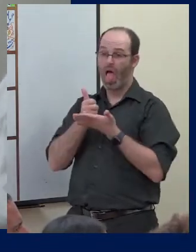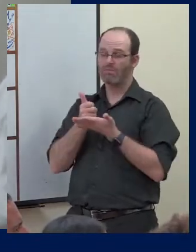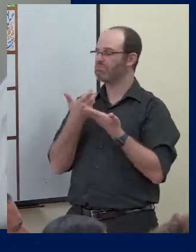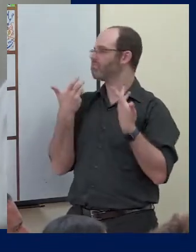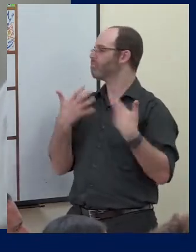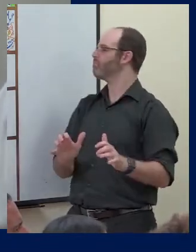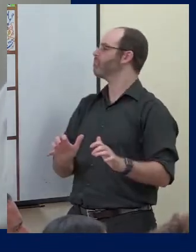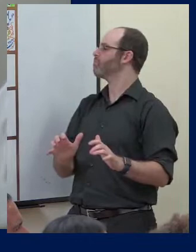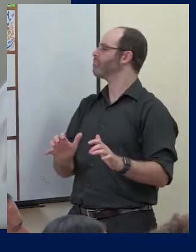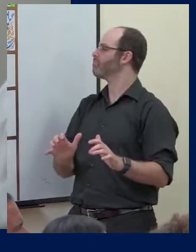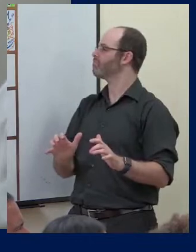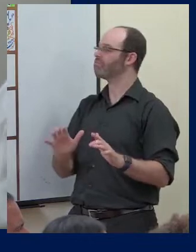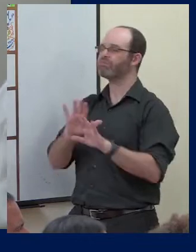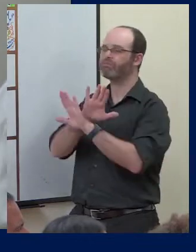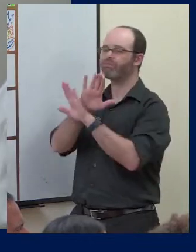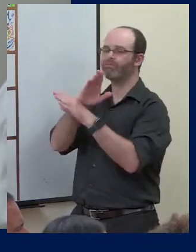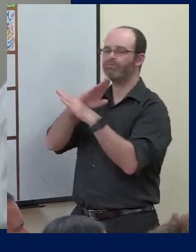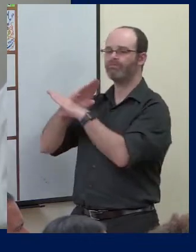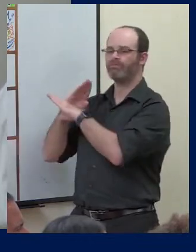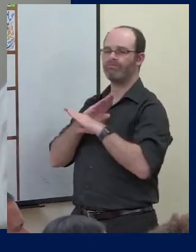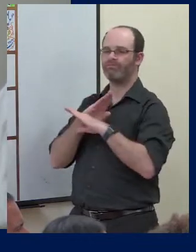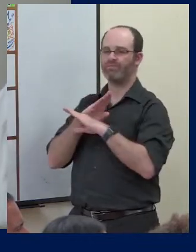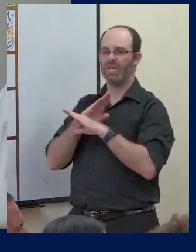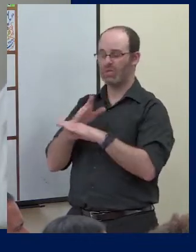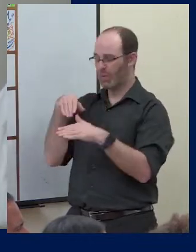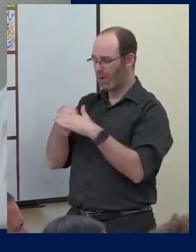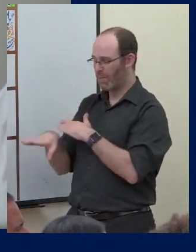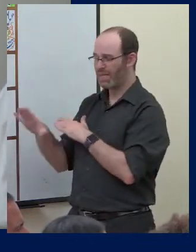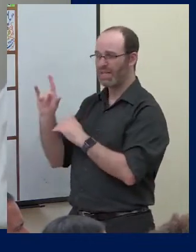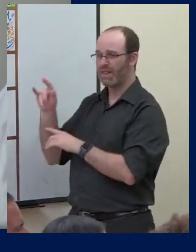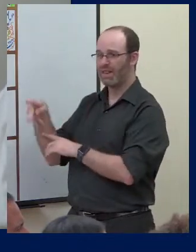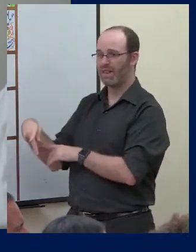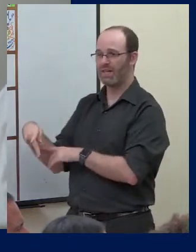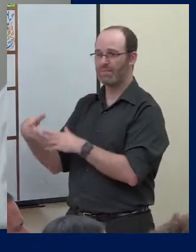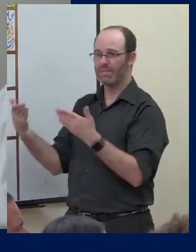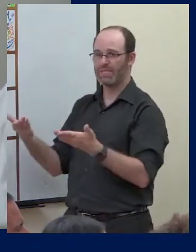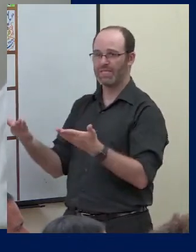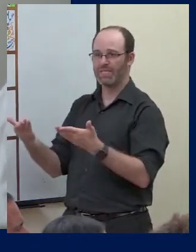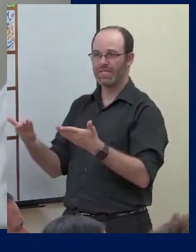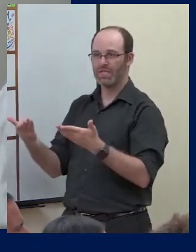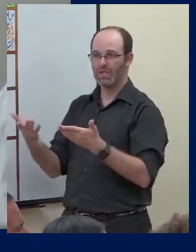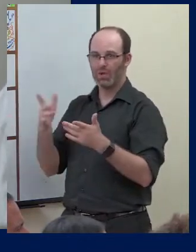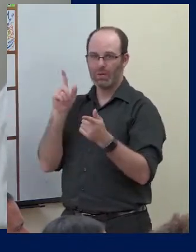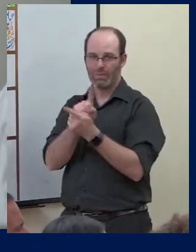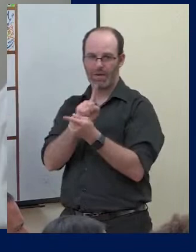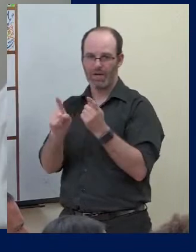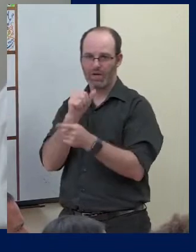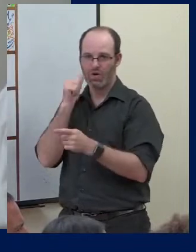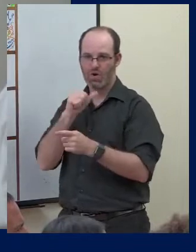So walking through those doors, similar to a lot of the girls here, it was a very difficult experience.